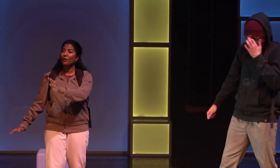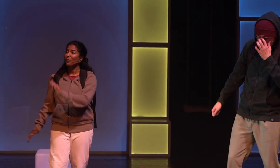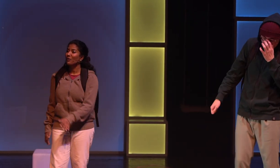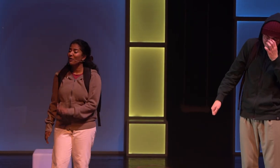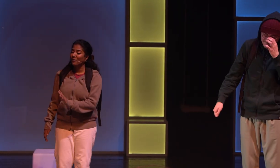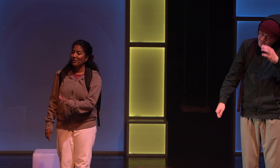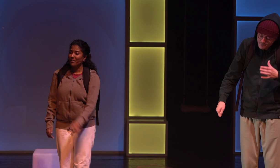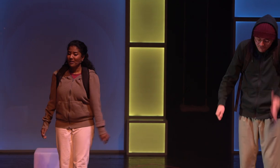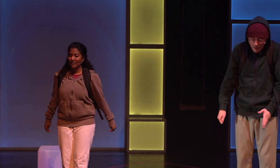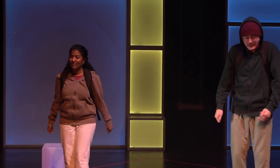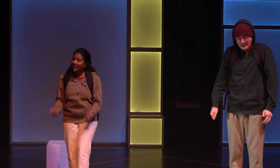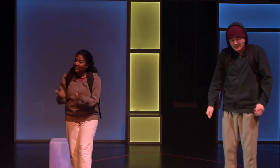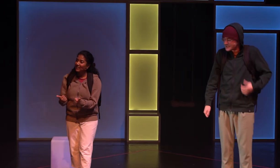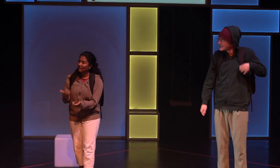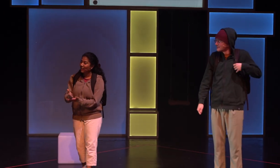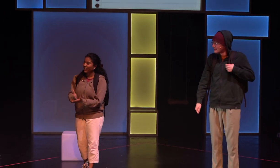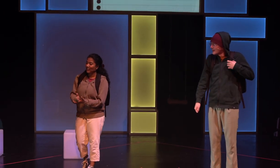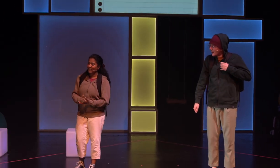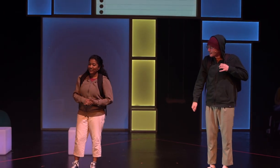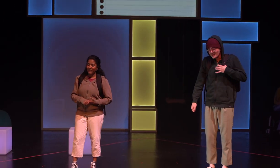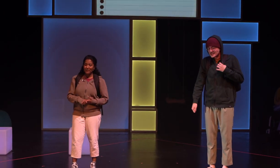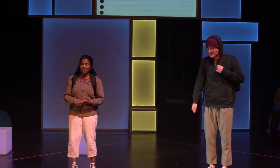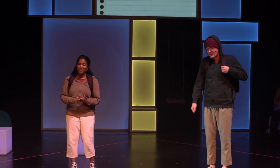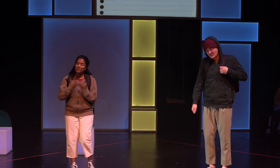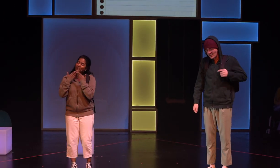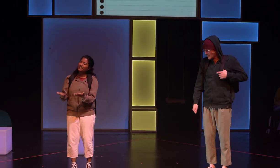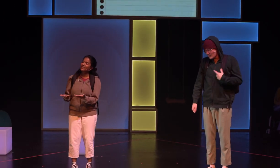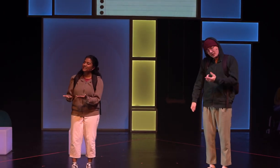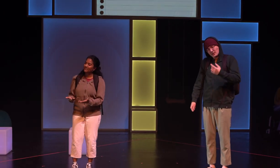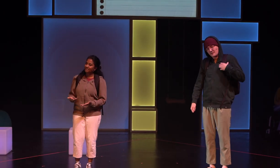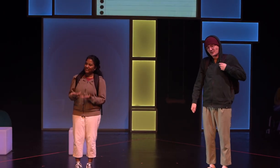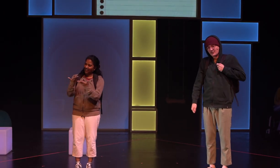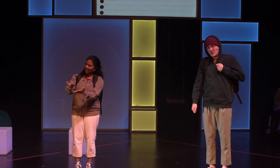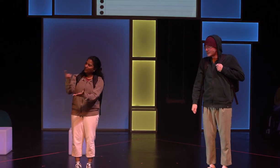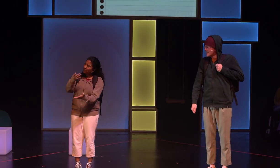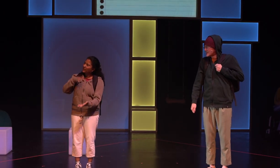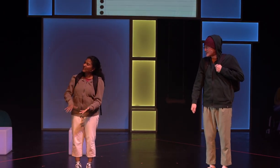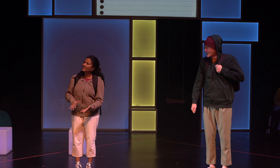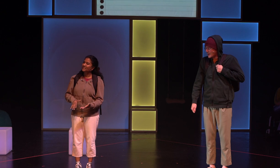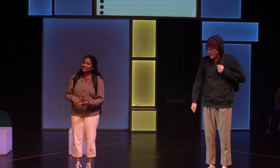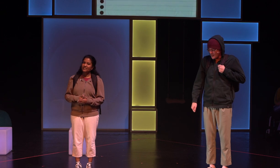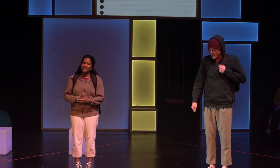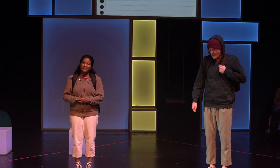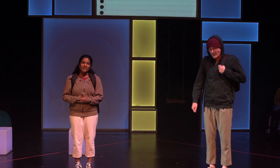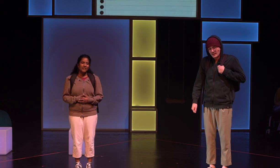from.' No, no, fine, honest, please, give it to someone who needs it.